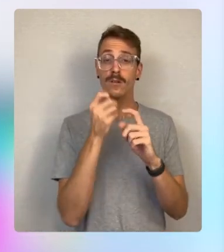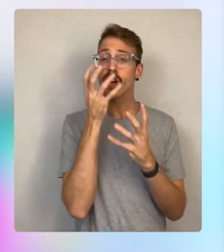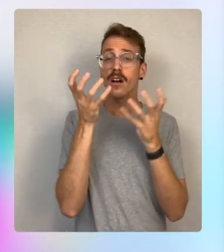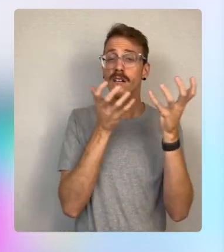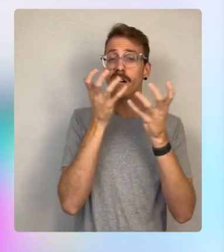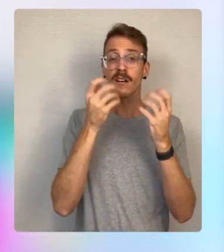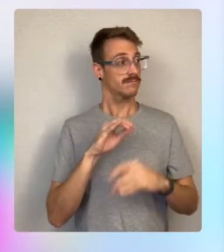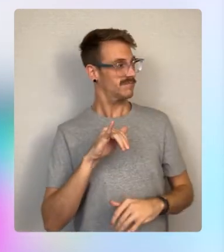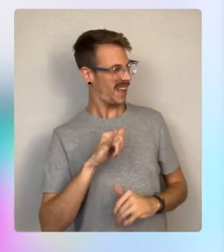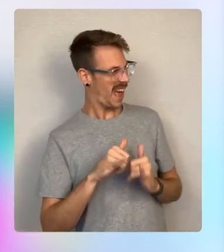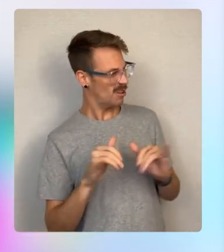How did you do that?